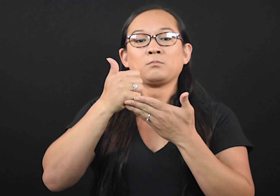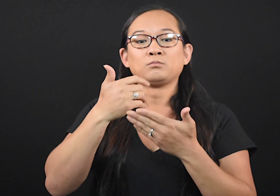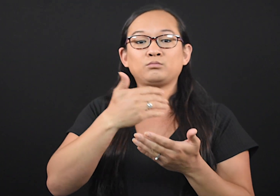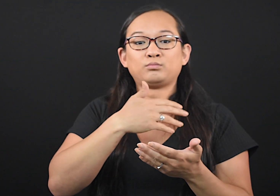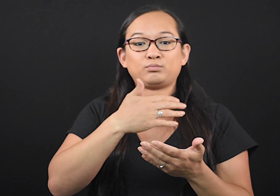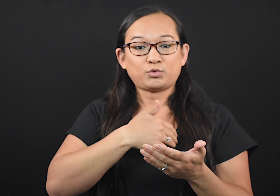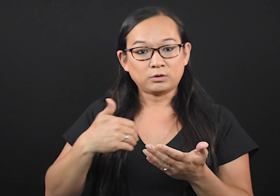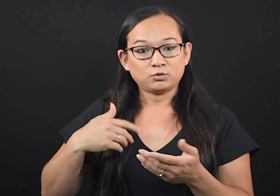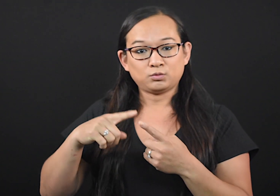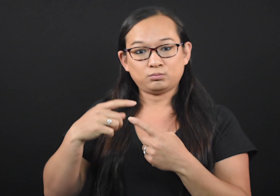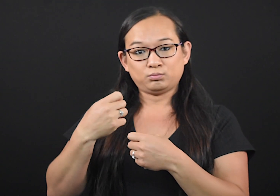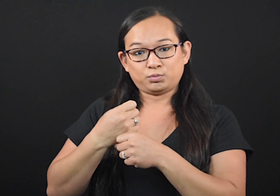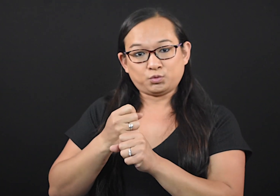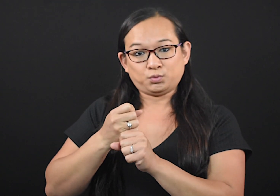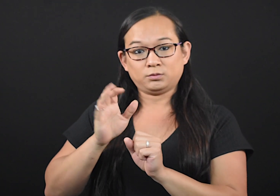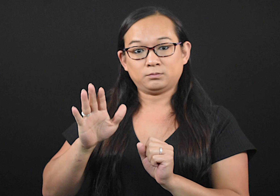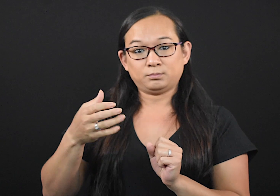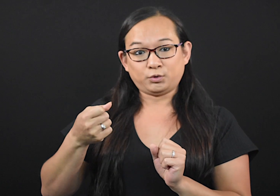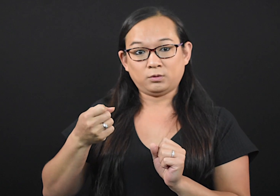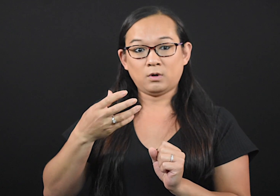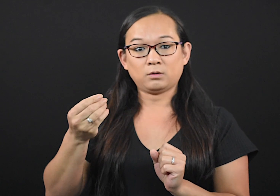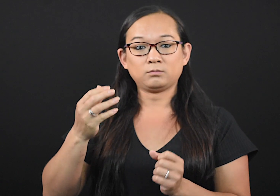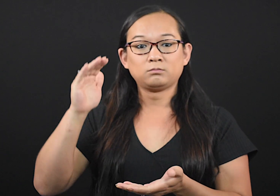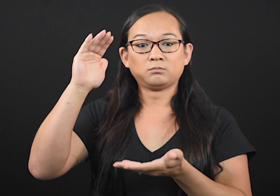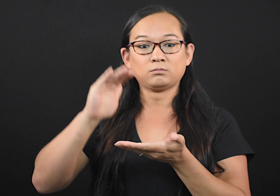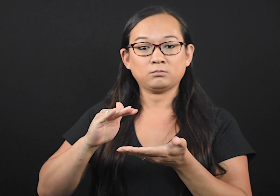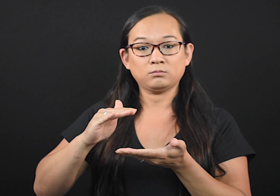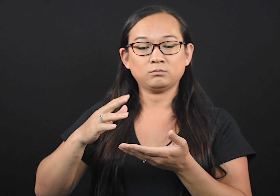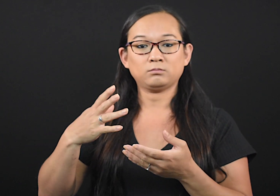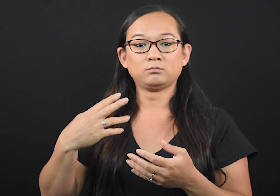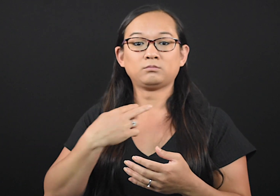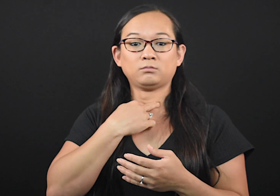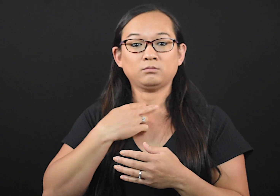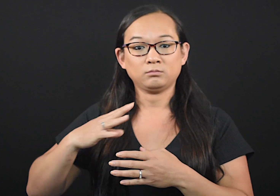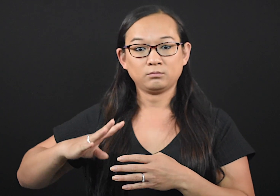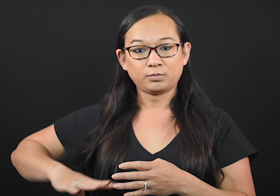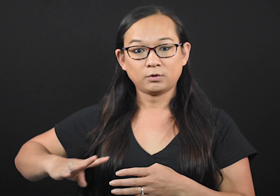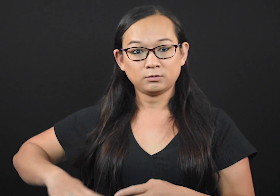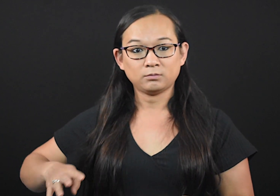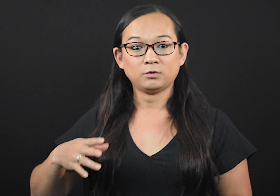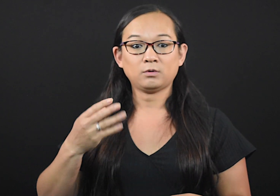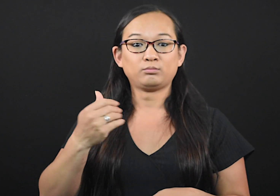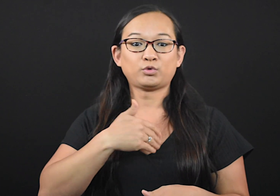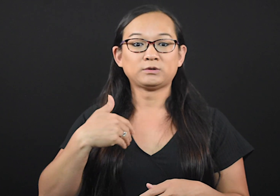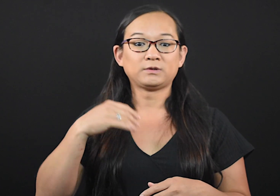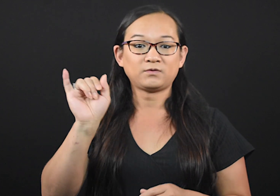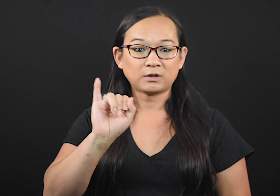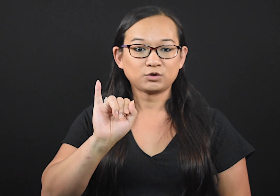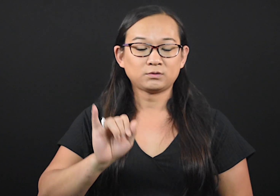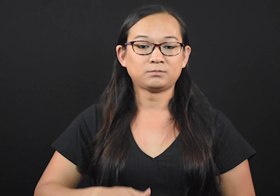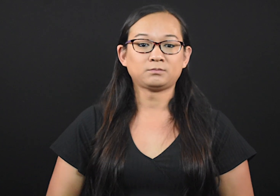This helps the breasts to produce milk and prevents blocked milk ducts and breast infections.